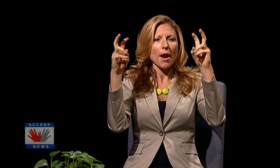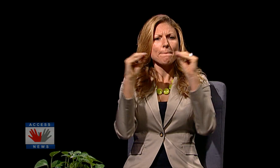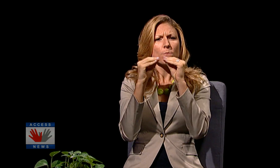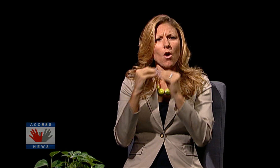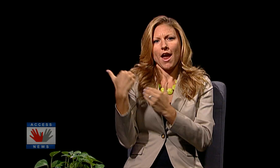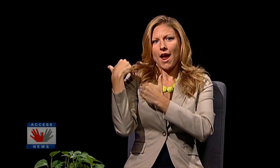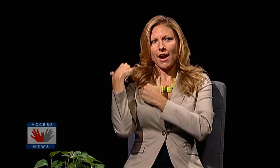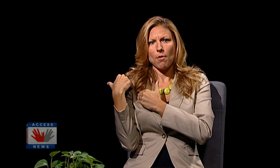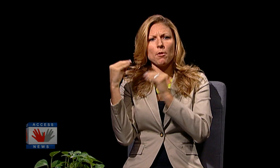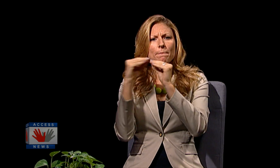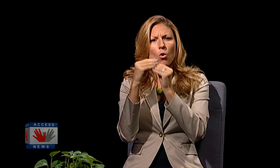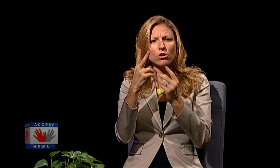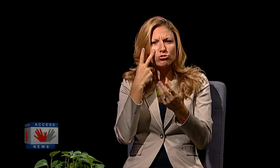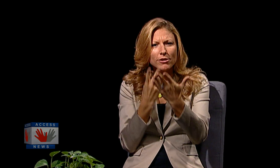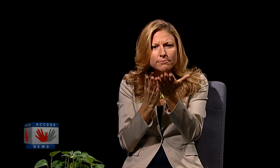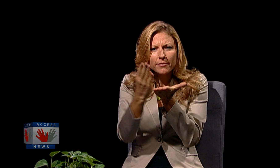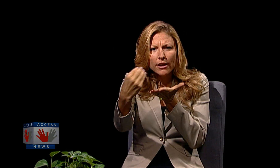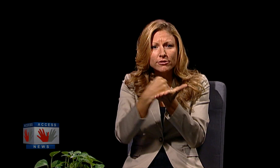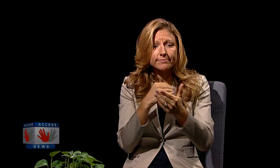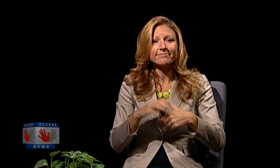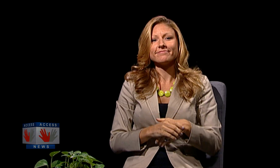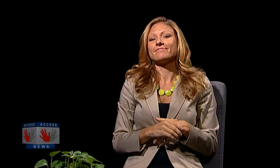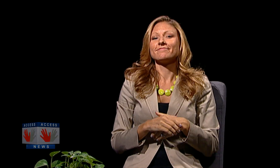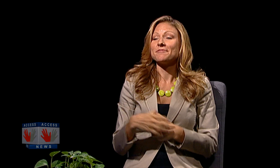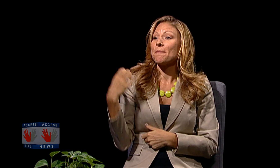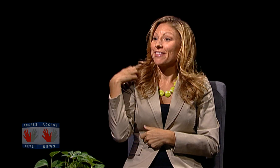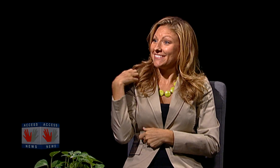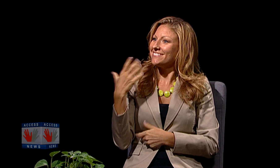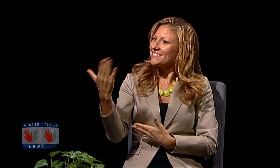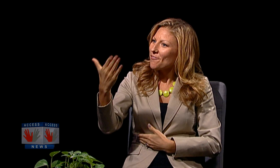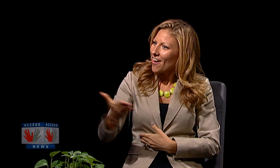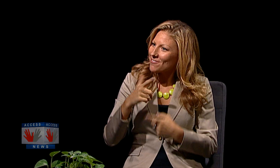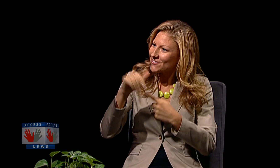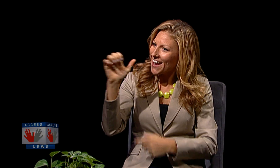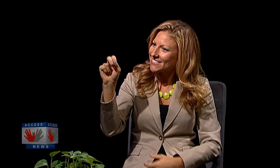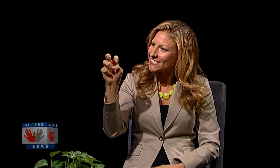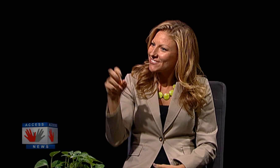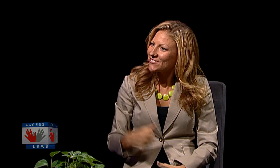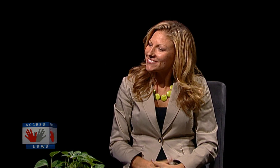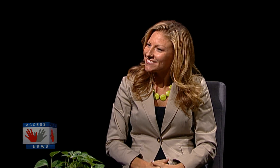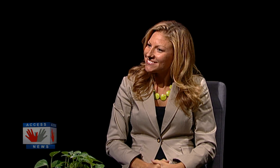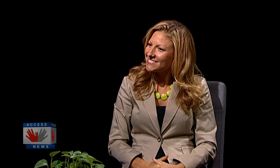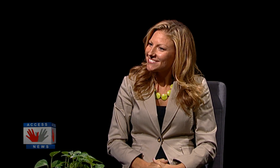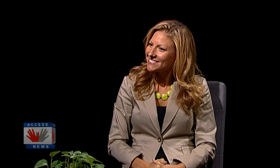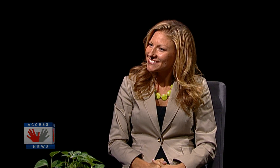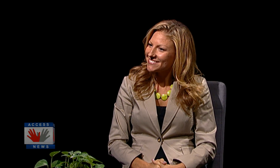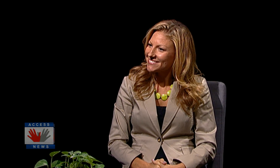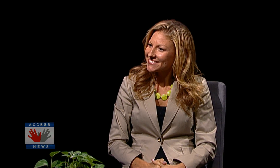IN OTHER WORDS HE TRIES TO MAKE THE THIN BLUE LINE THINNER. WELCOME TO ACCESS NEWS, CHIEF.